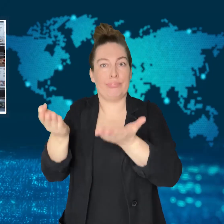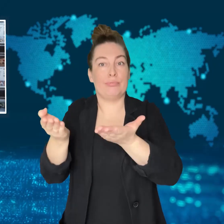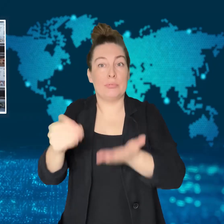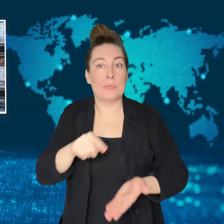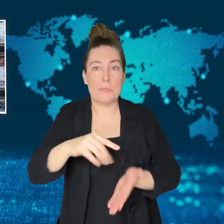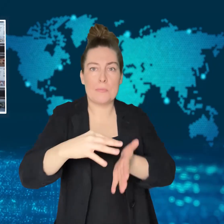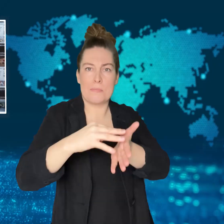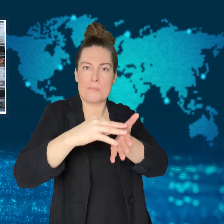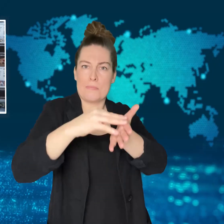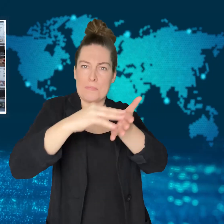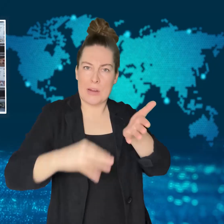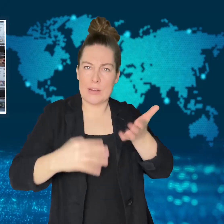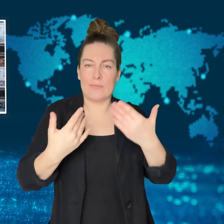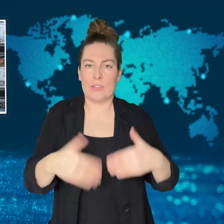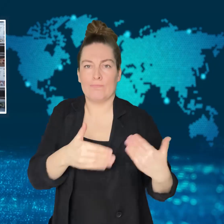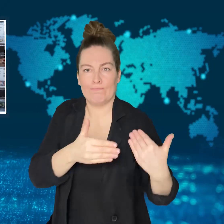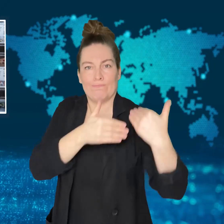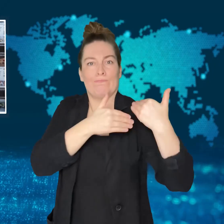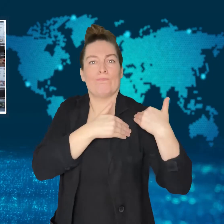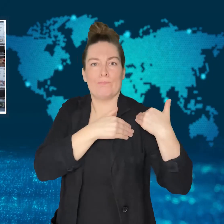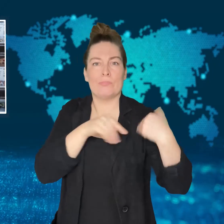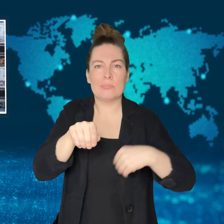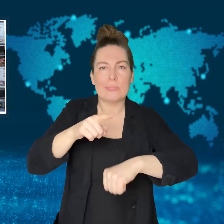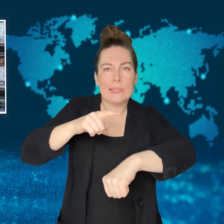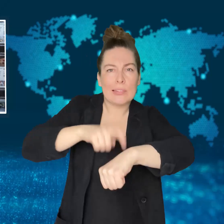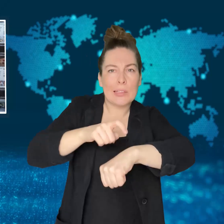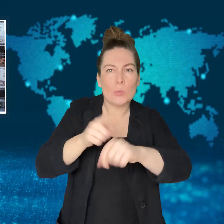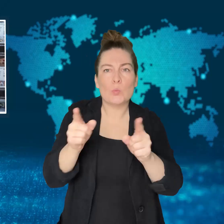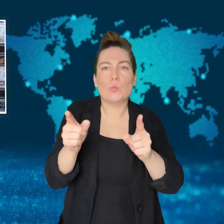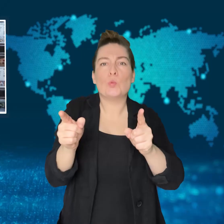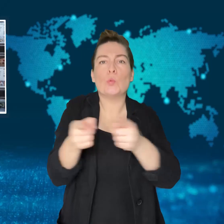hotels and businesses.